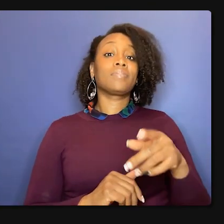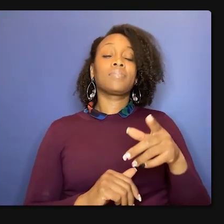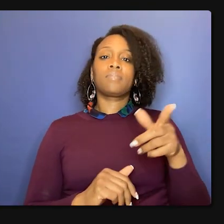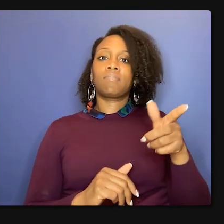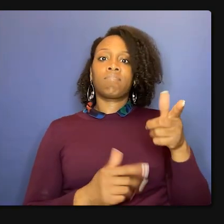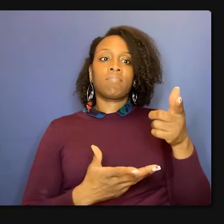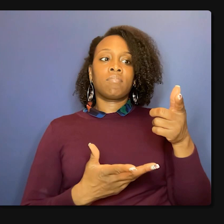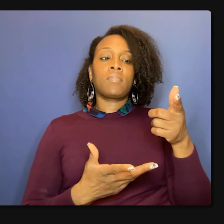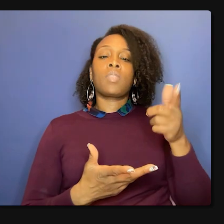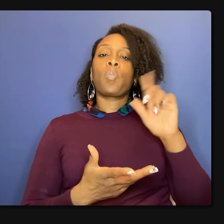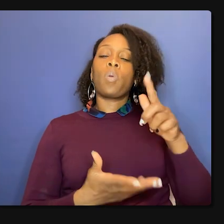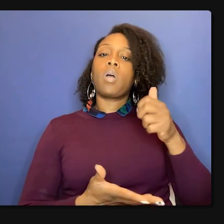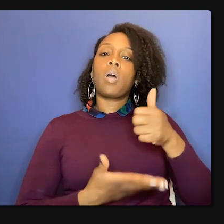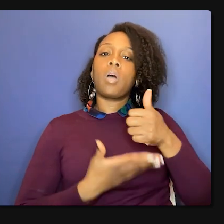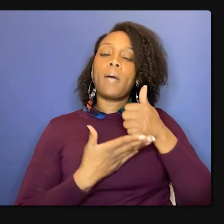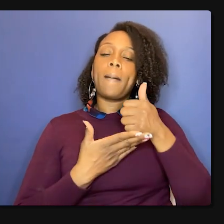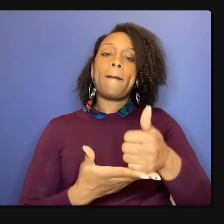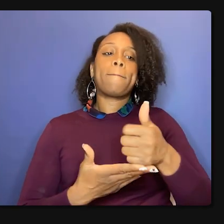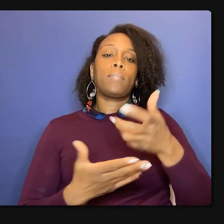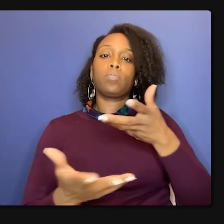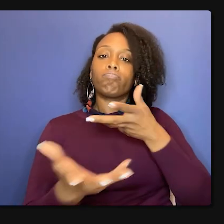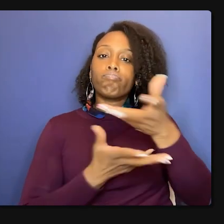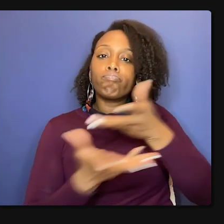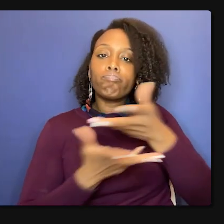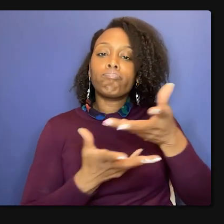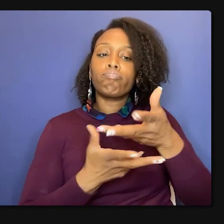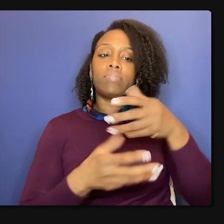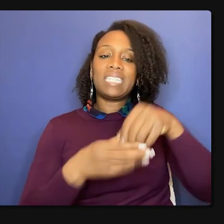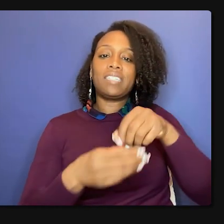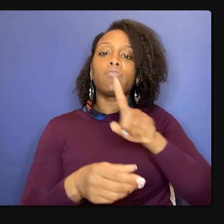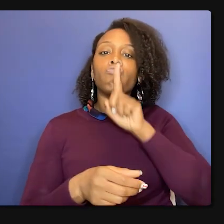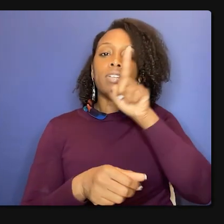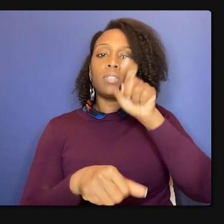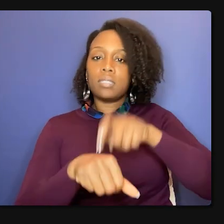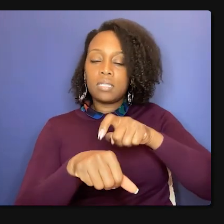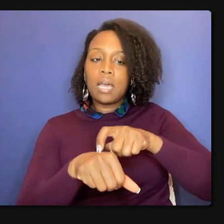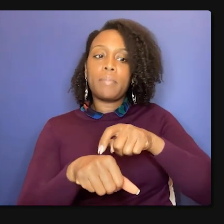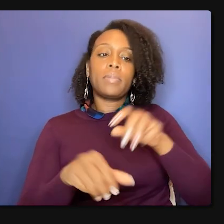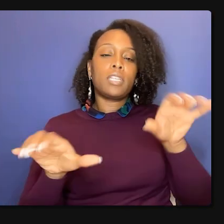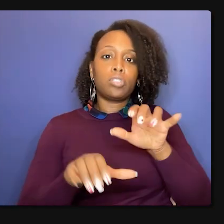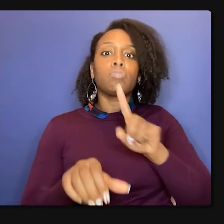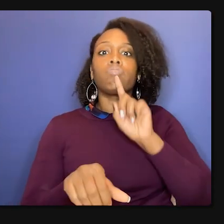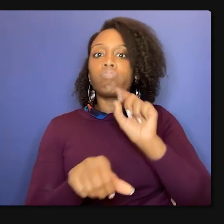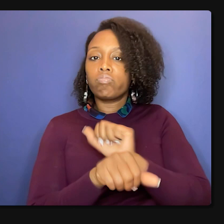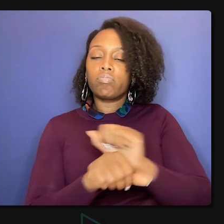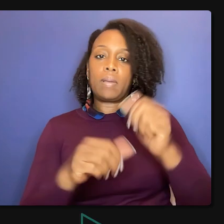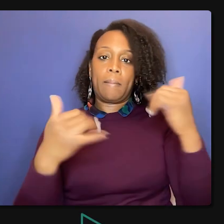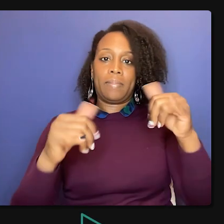This will allow you to interact in real time and do some real play testing.